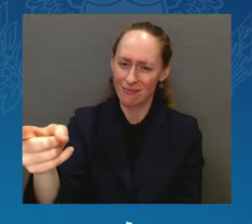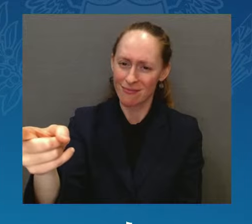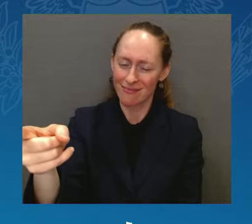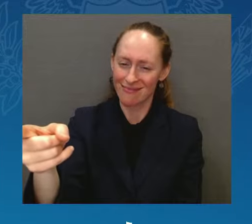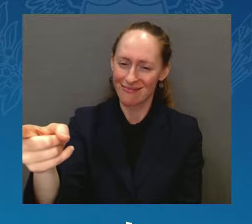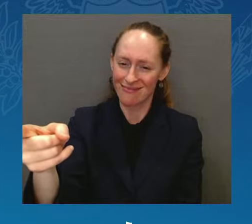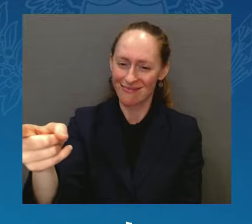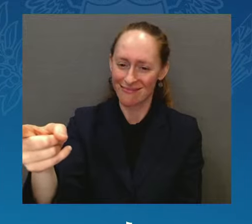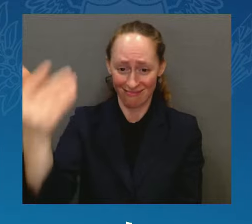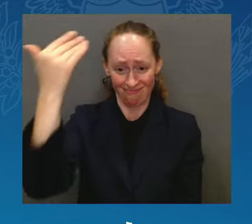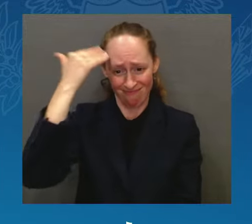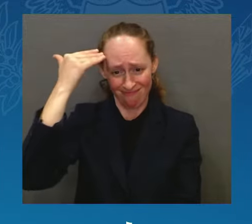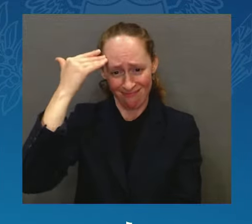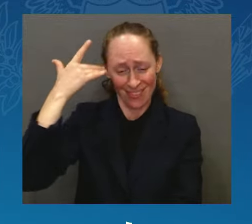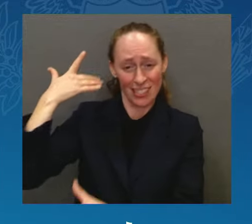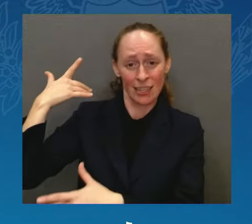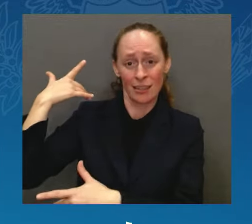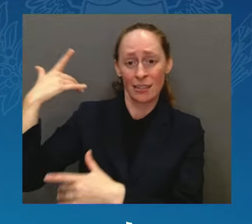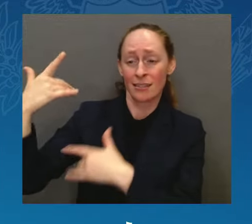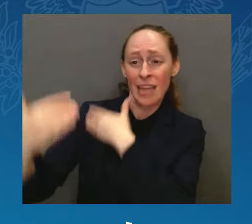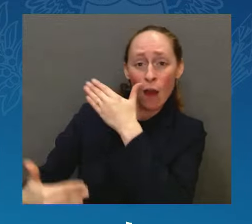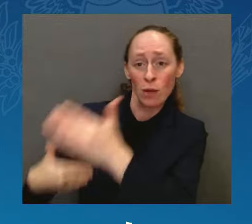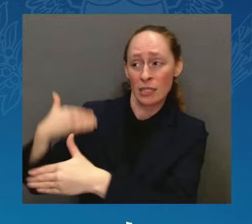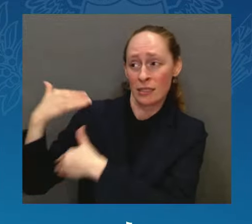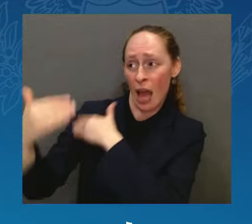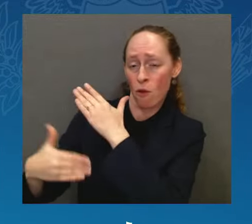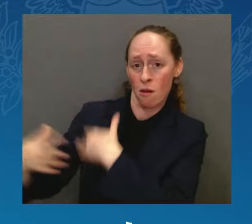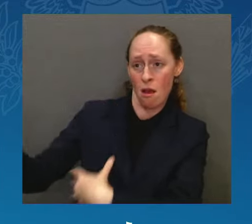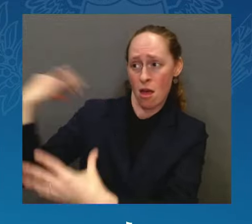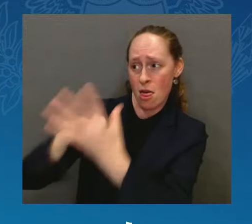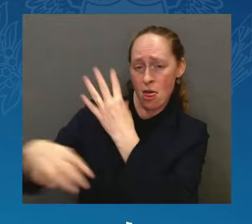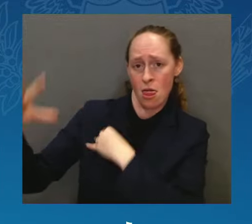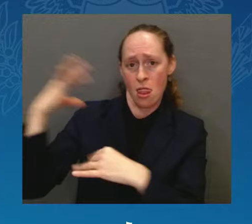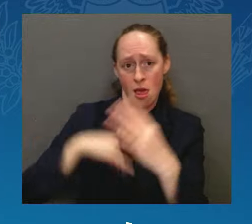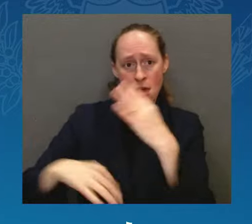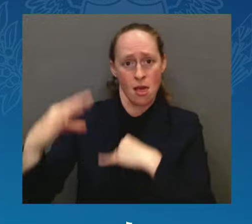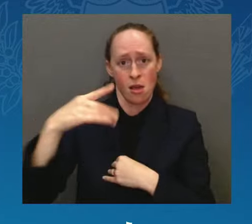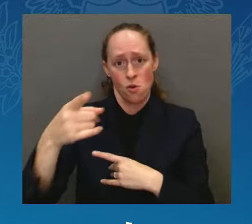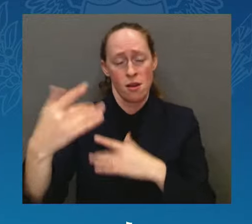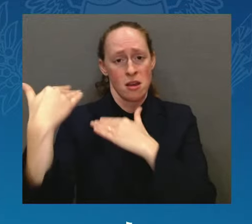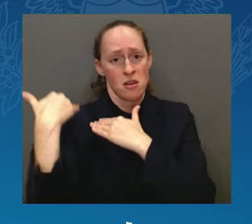the voices we honor when we honor this month every day of the year,